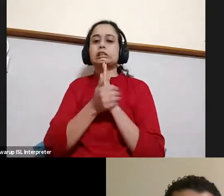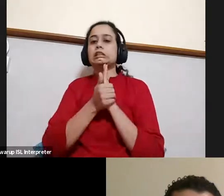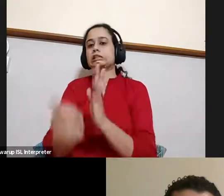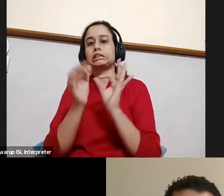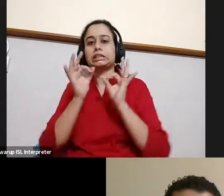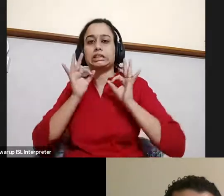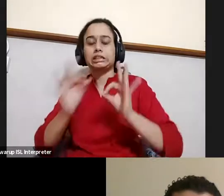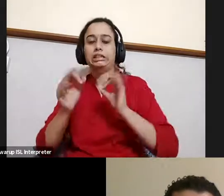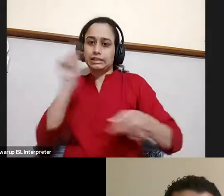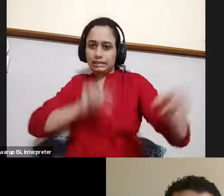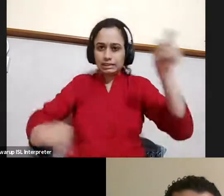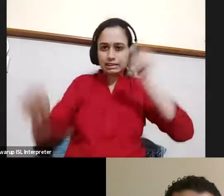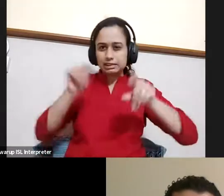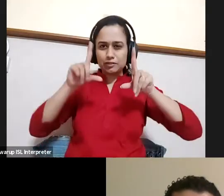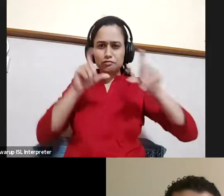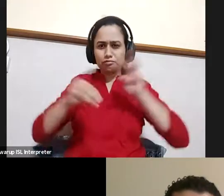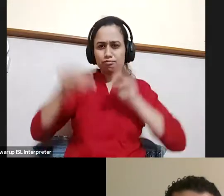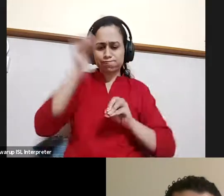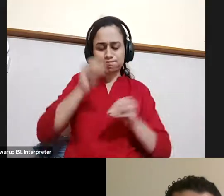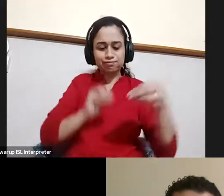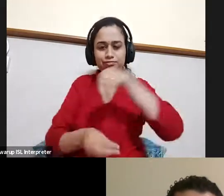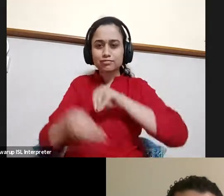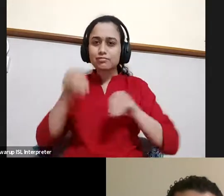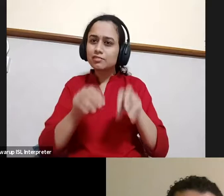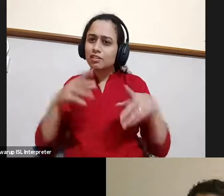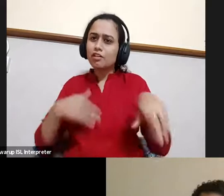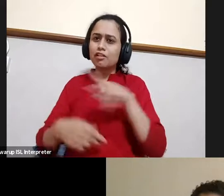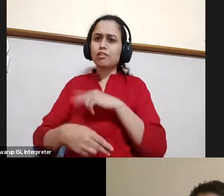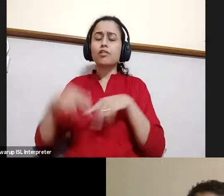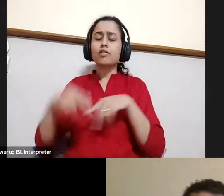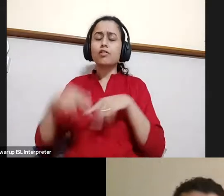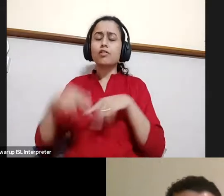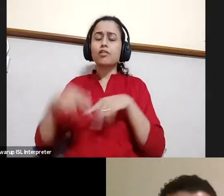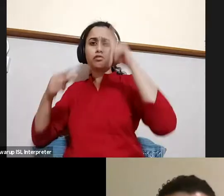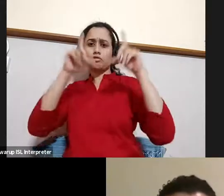history of photography and has been working with film photography for the last 40 years in india